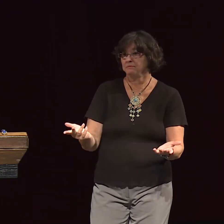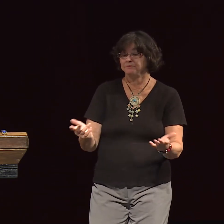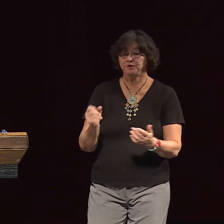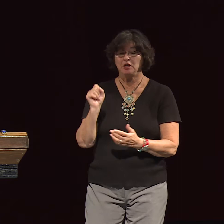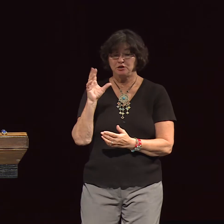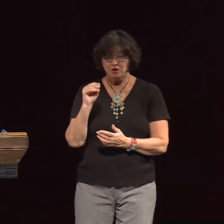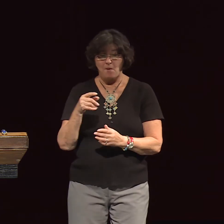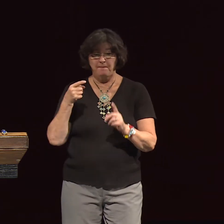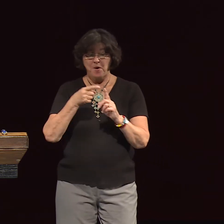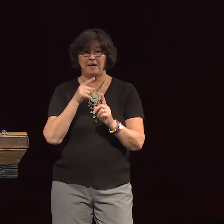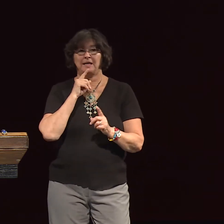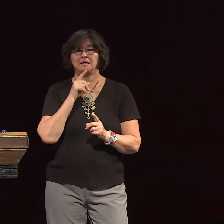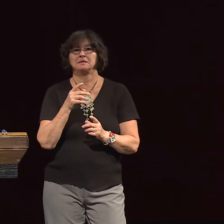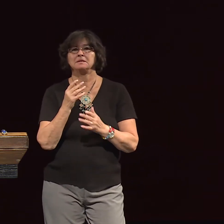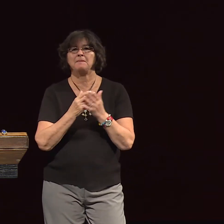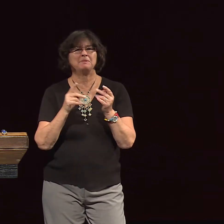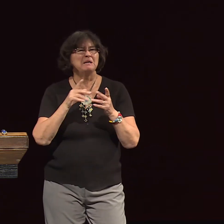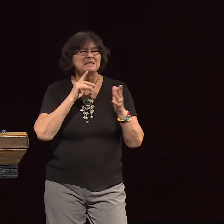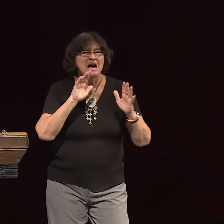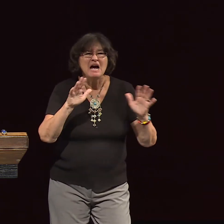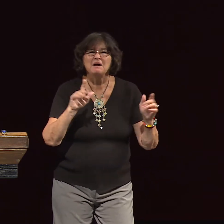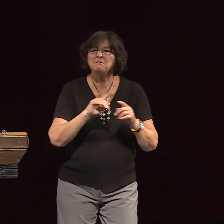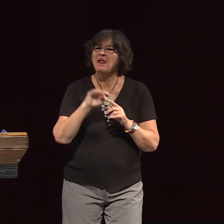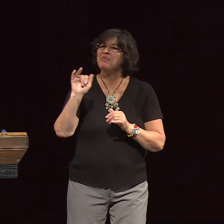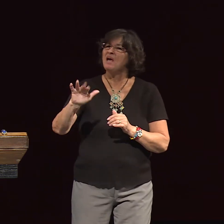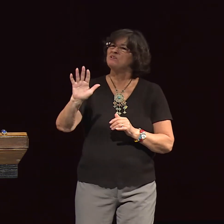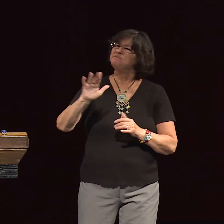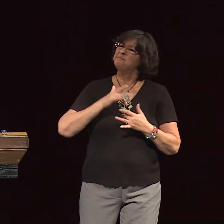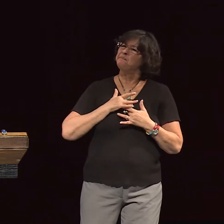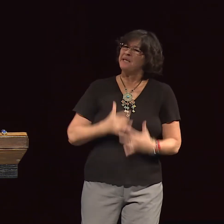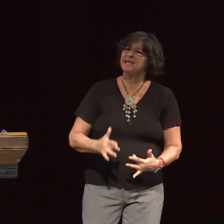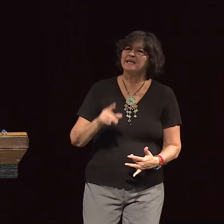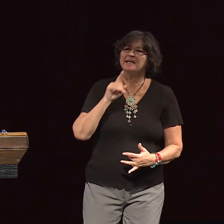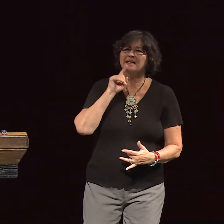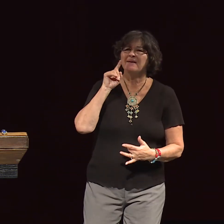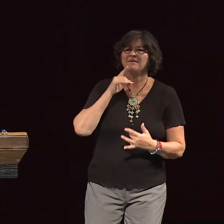The point of this legislation is so that they're school-age ready.